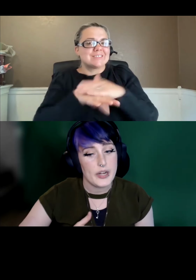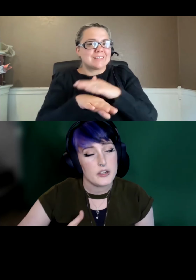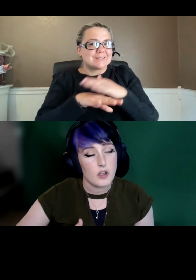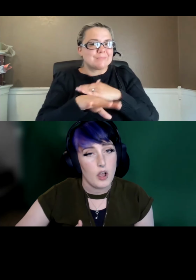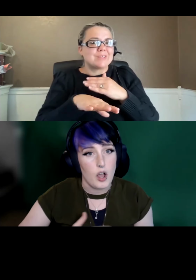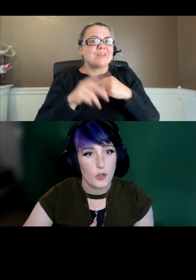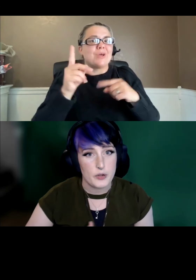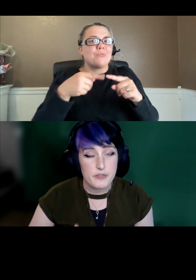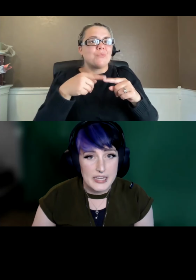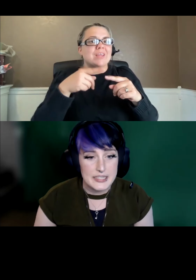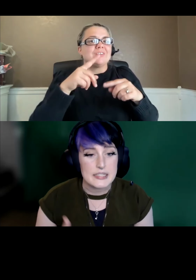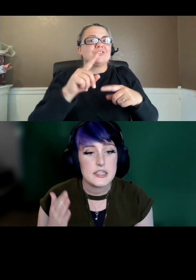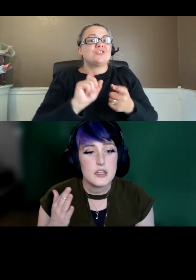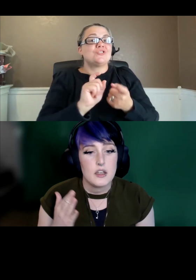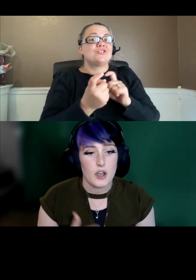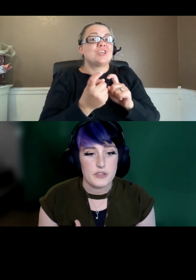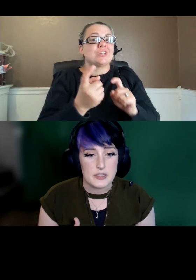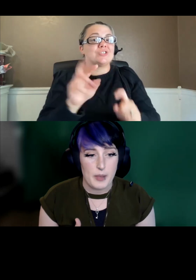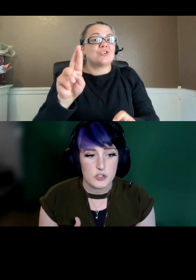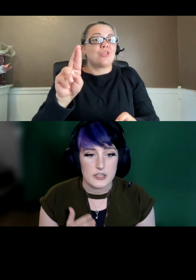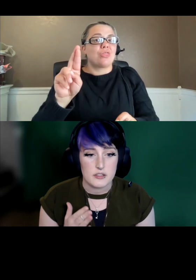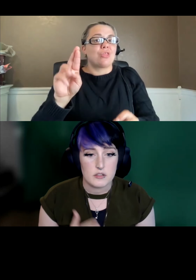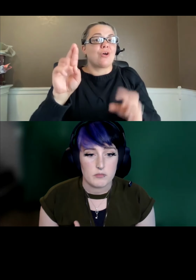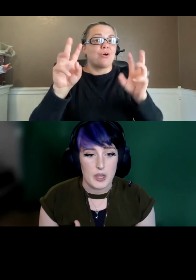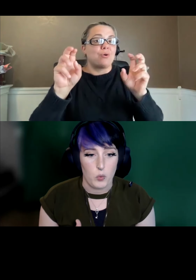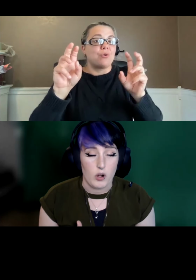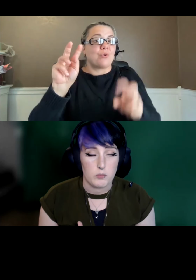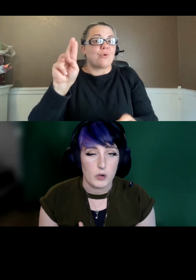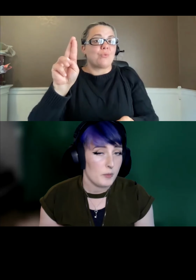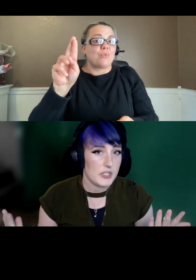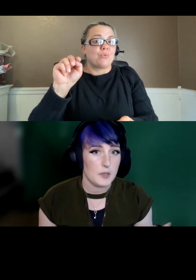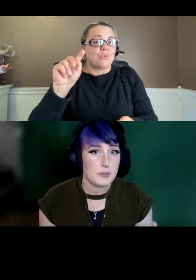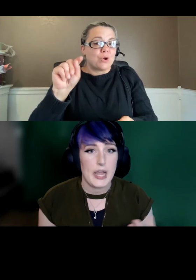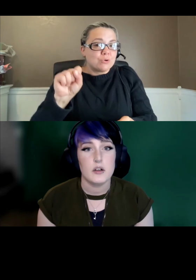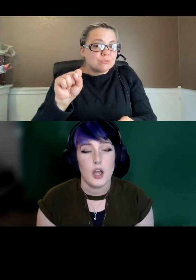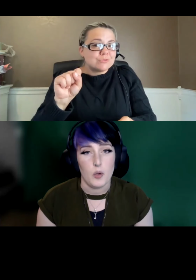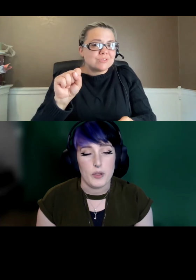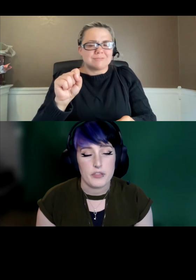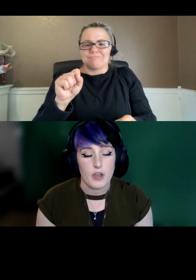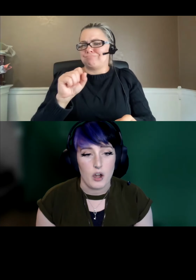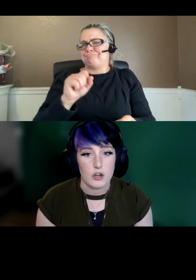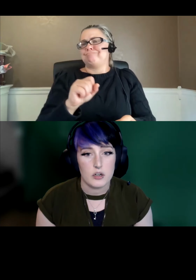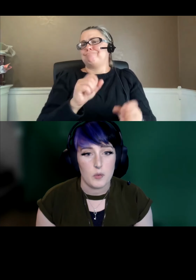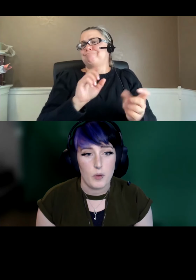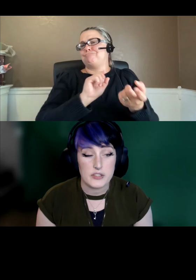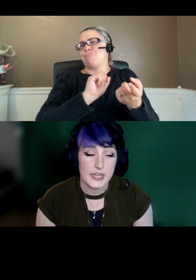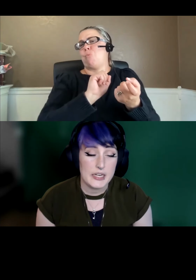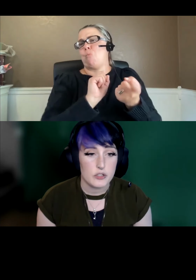integrated all three phases of these pages, they were 100 percent compliant with our outstanding